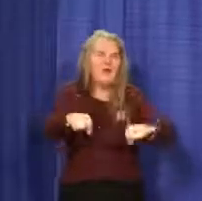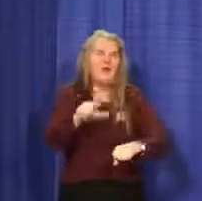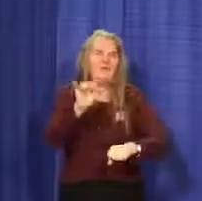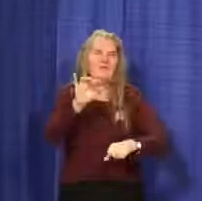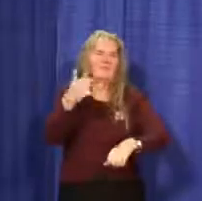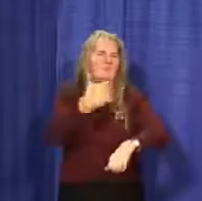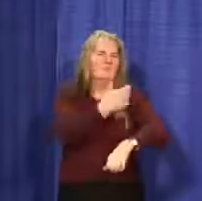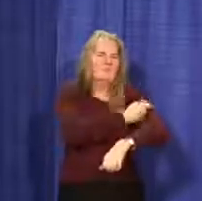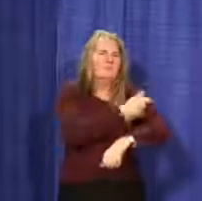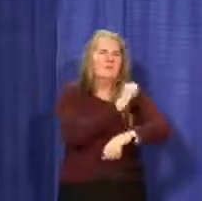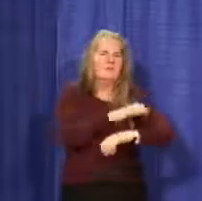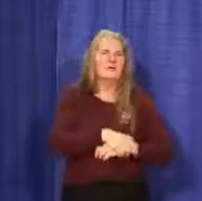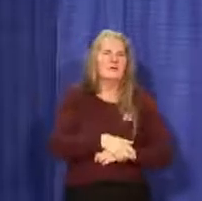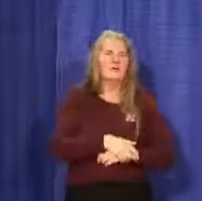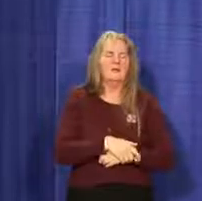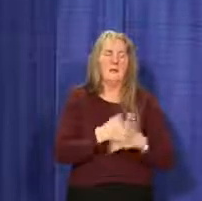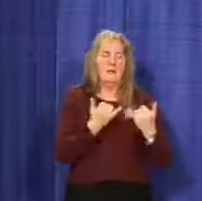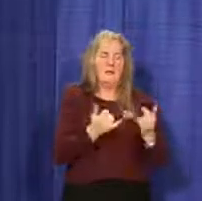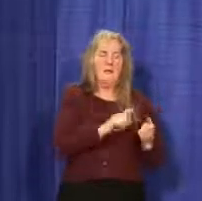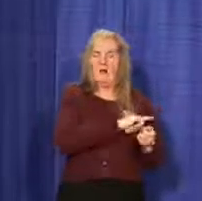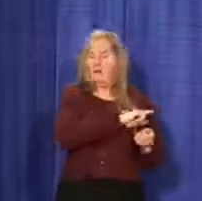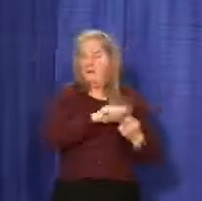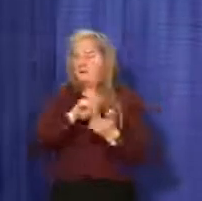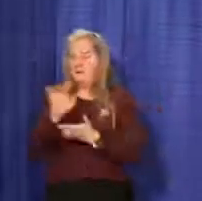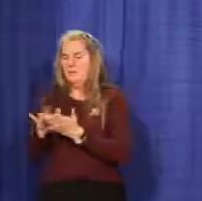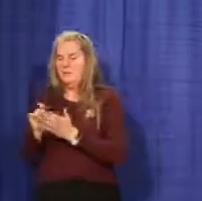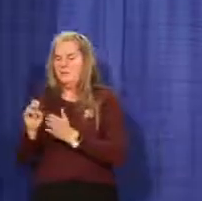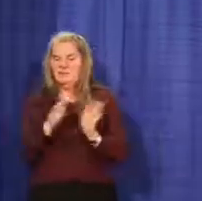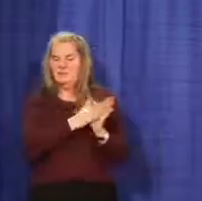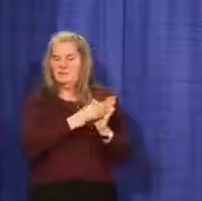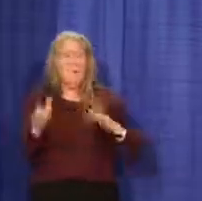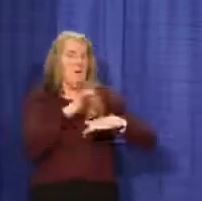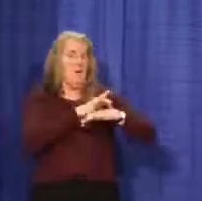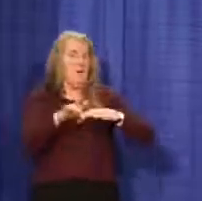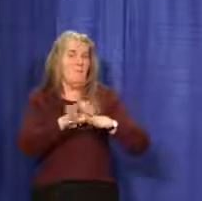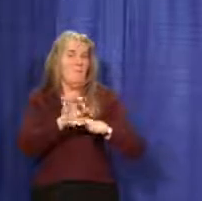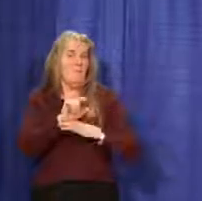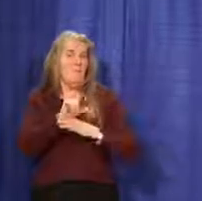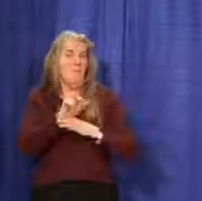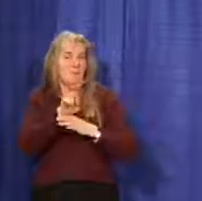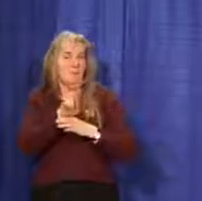run through to mid-december in Whitehorse. You can also book a flu shot